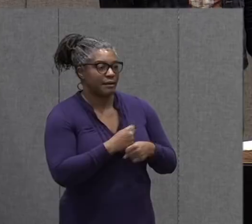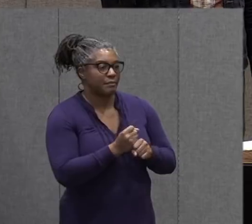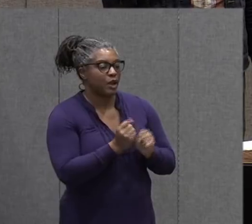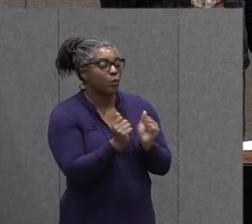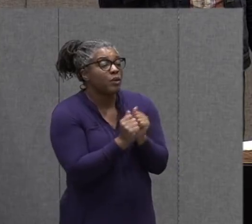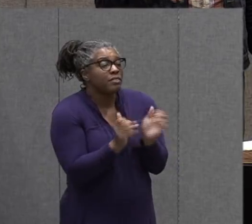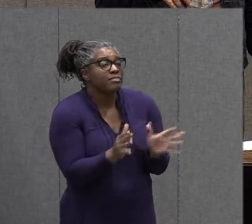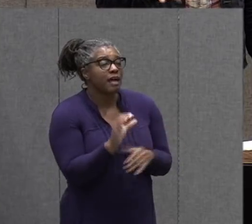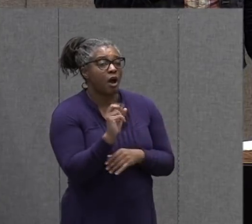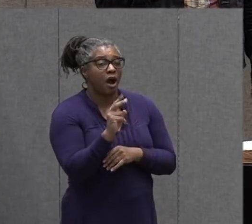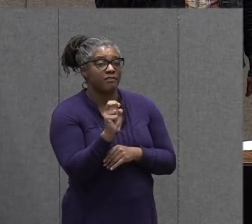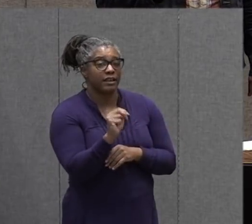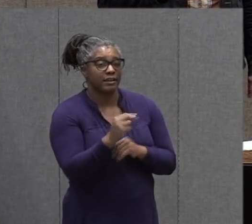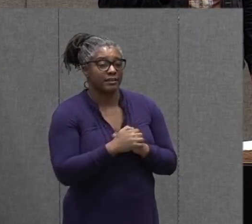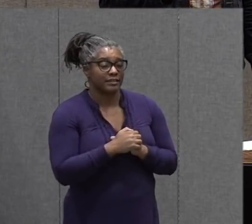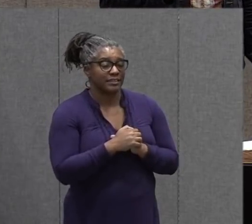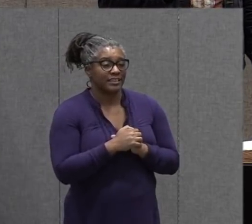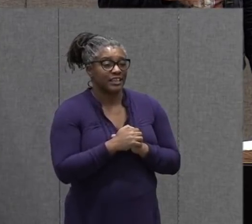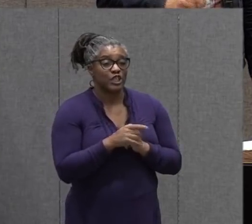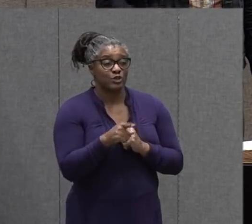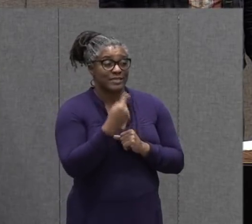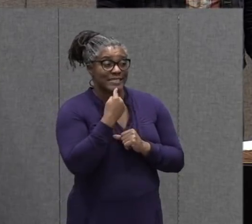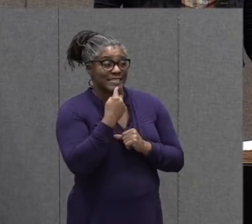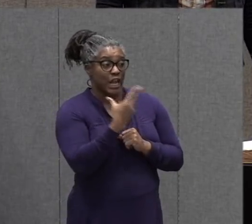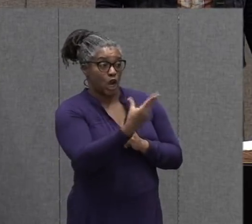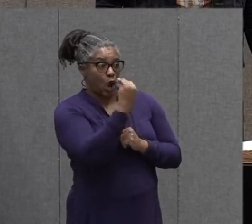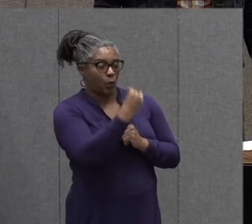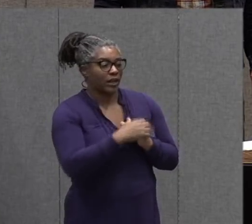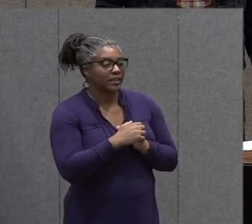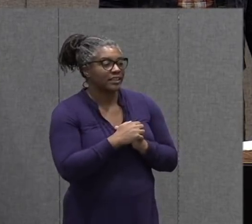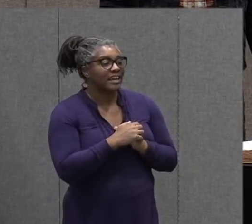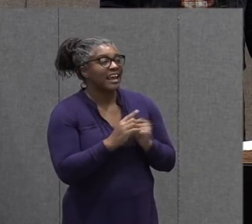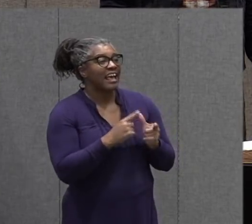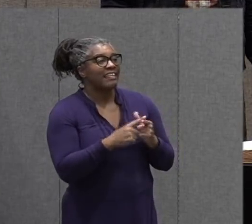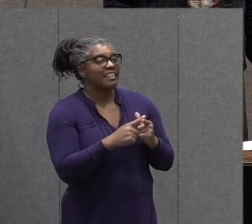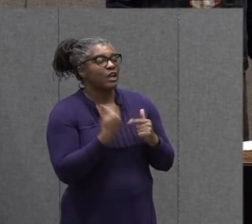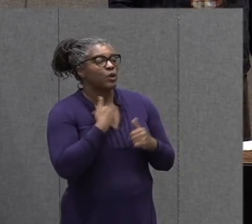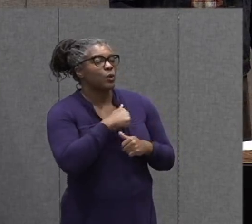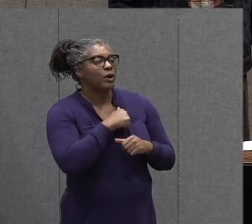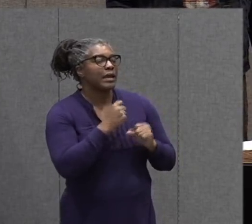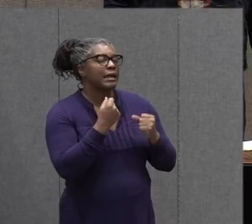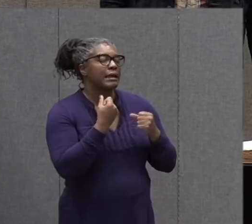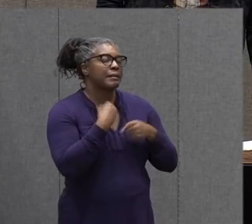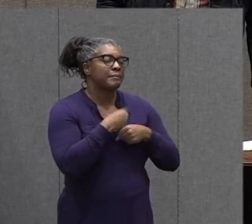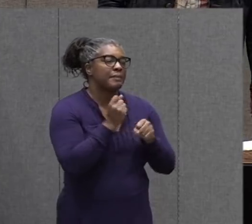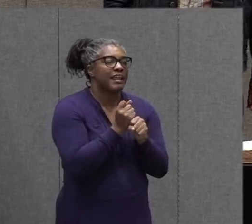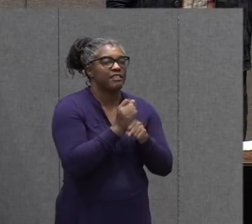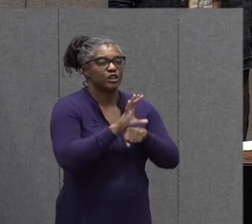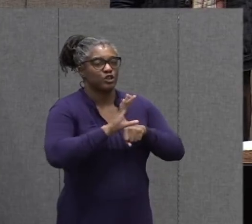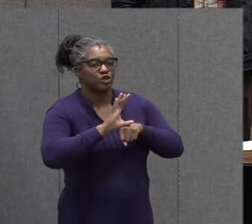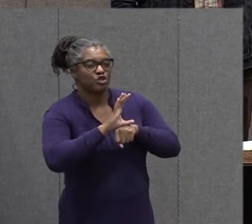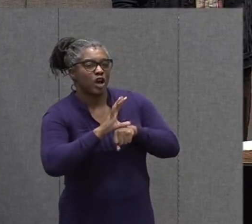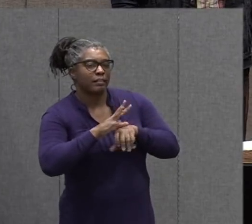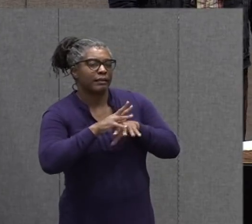Then Miss Martindale and I made those chocolaty, ooey, gooey, yummy goodness, fudge balls.